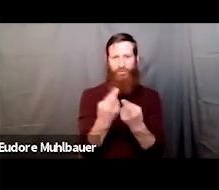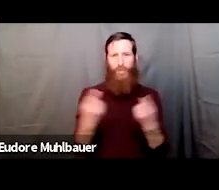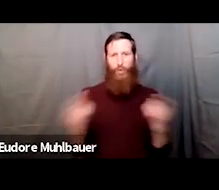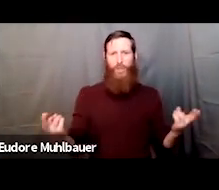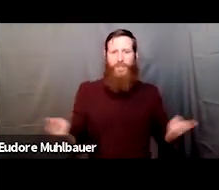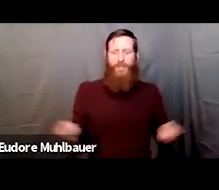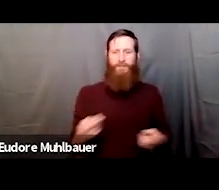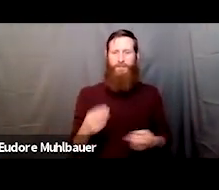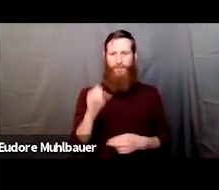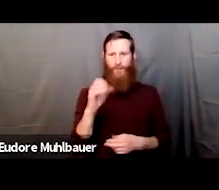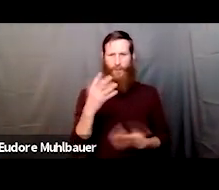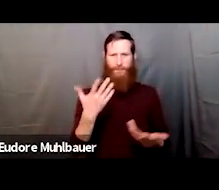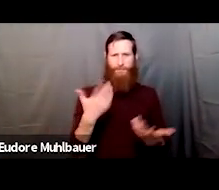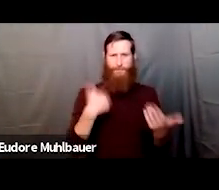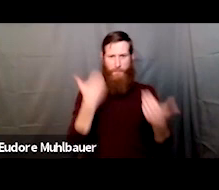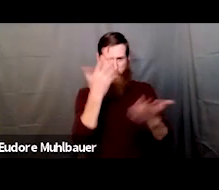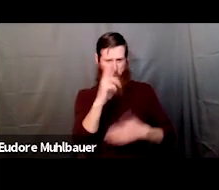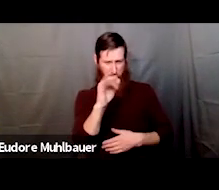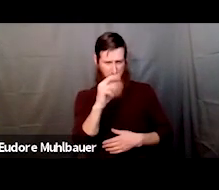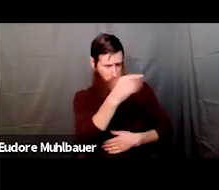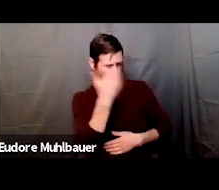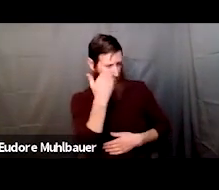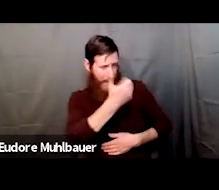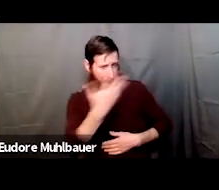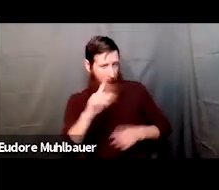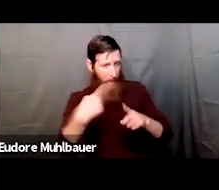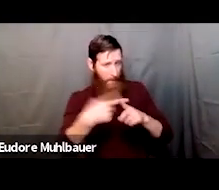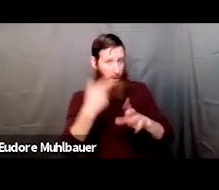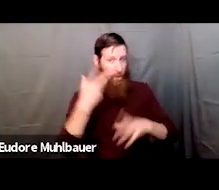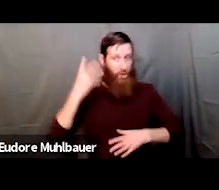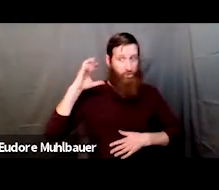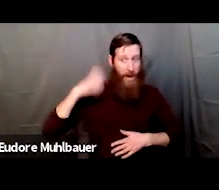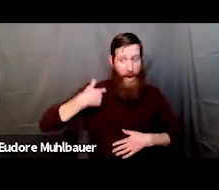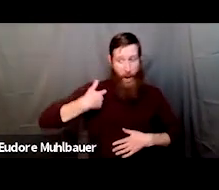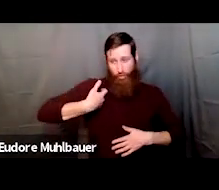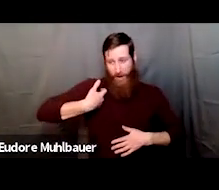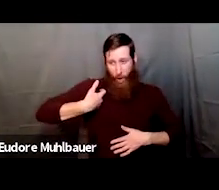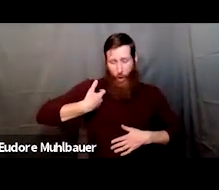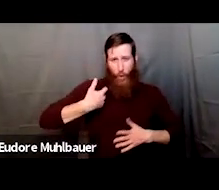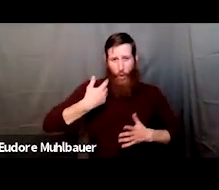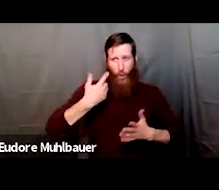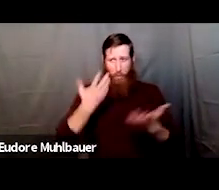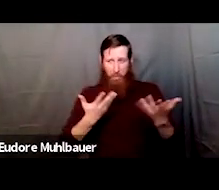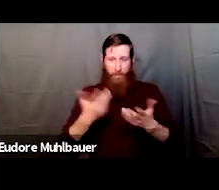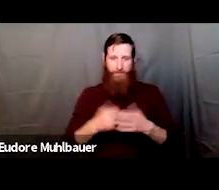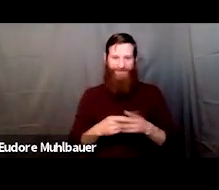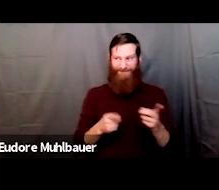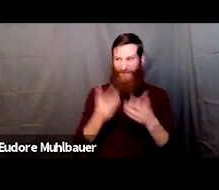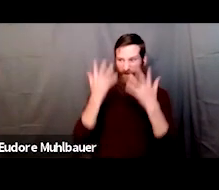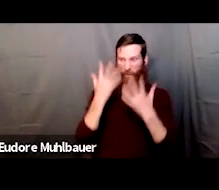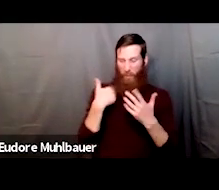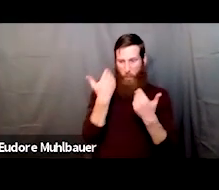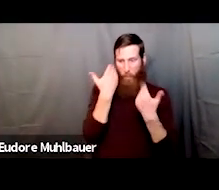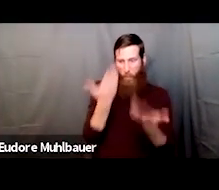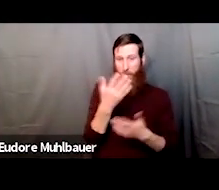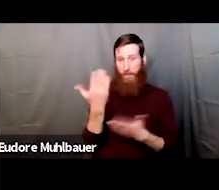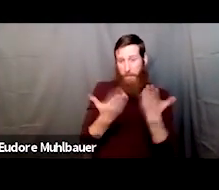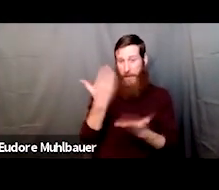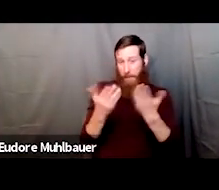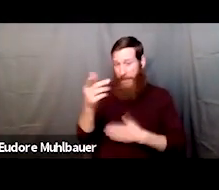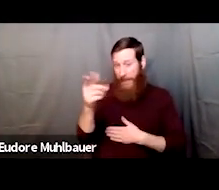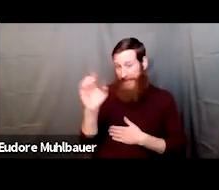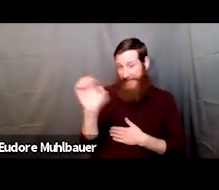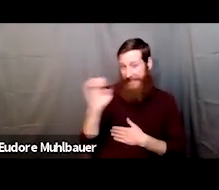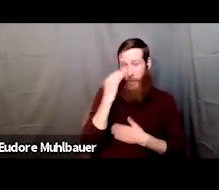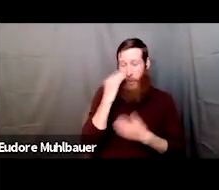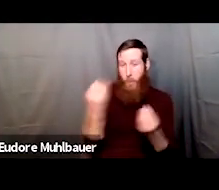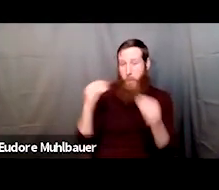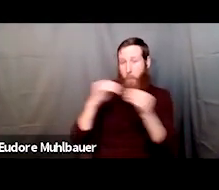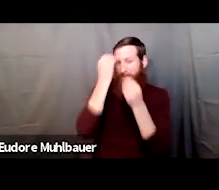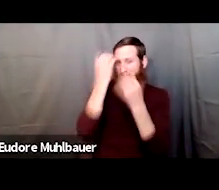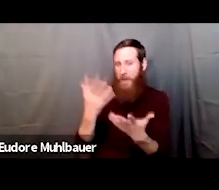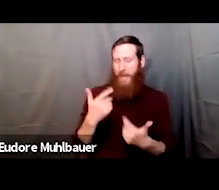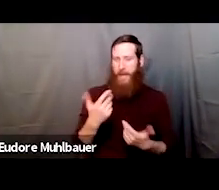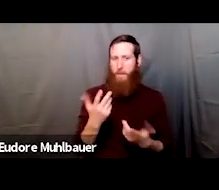Robin: I unfortunately don't have any information on deaf accessible radios.